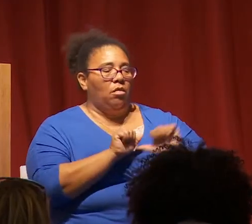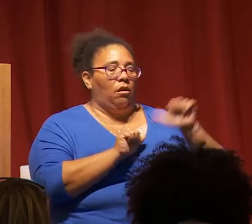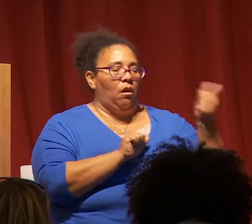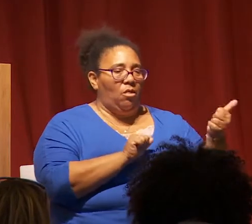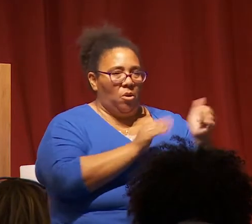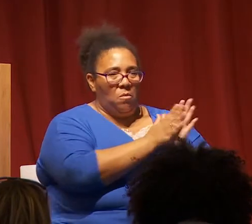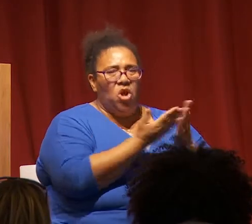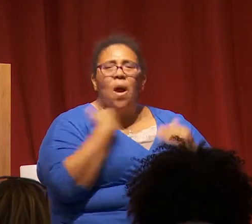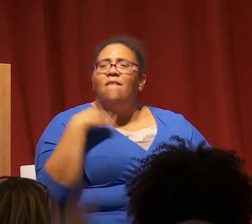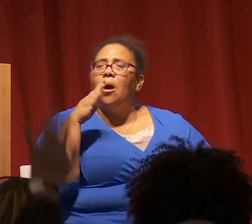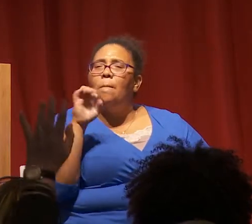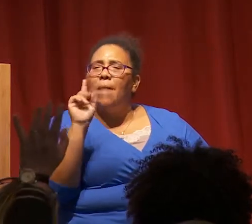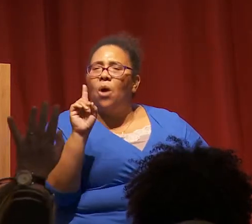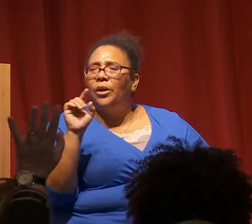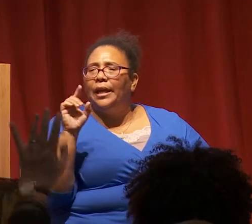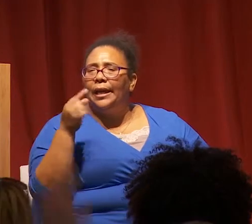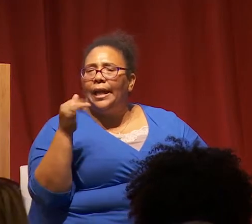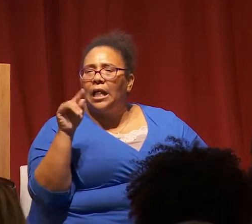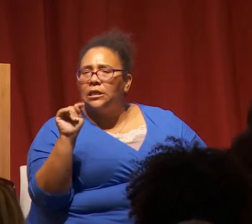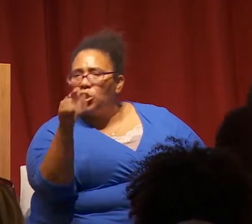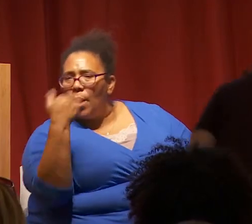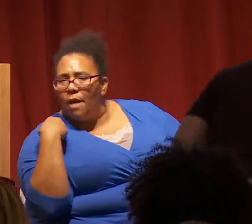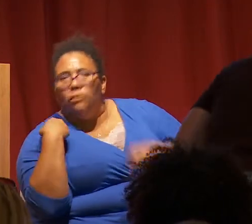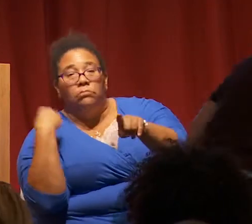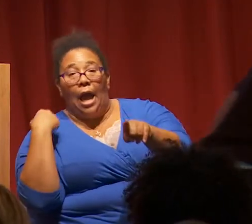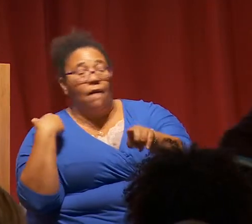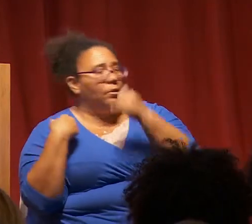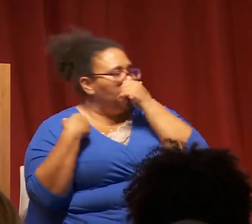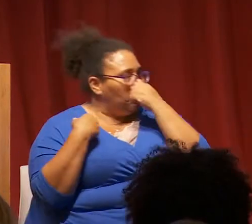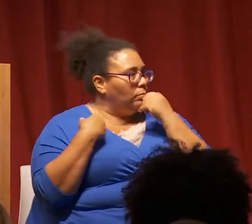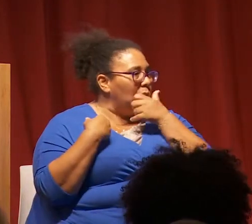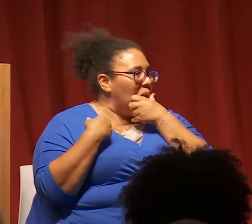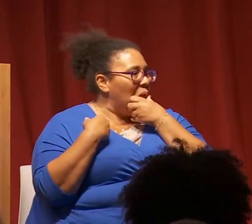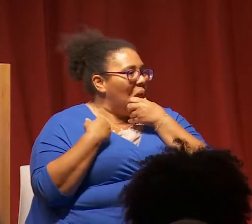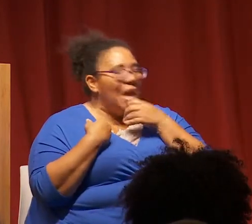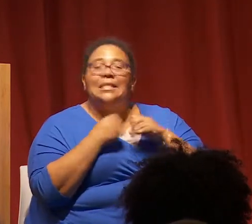anyone here have the bound galleys. You do Robin. Yes, it's absolutely awful.